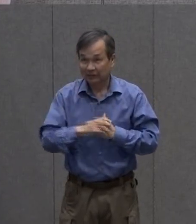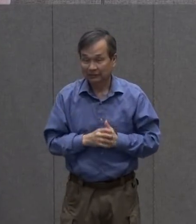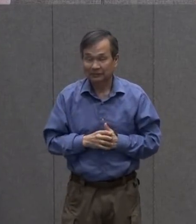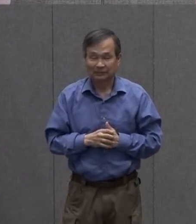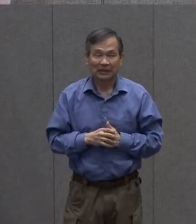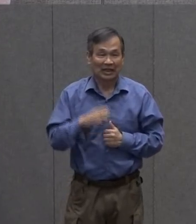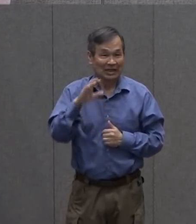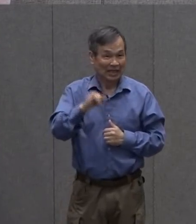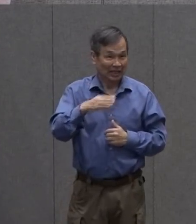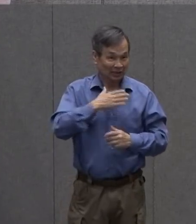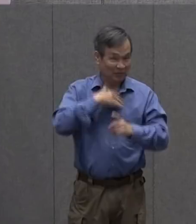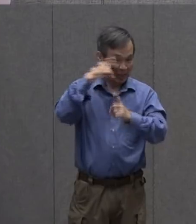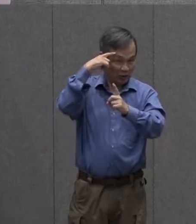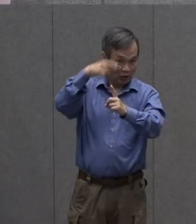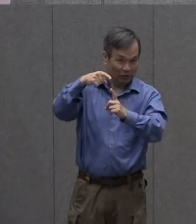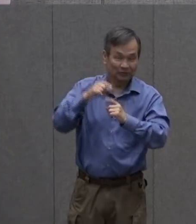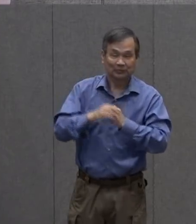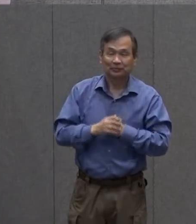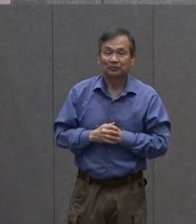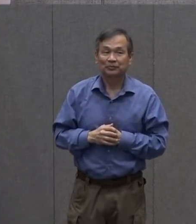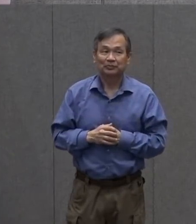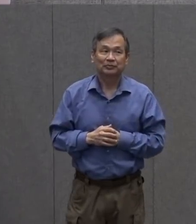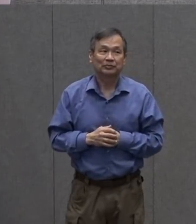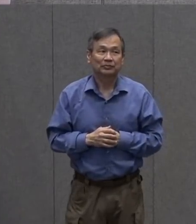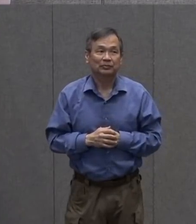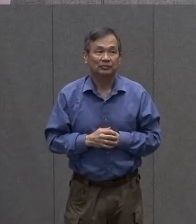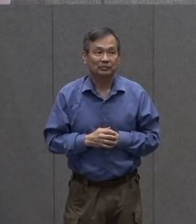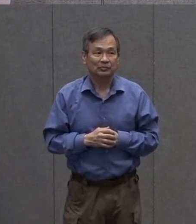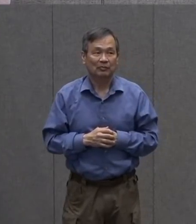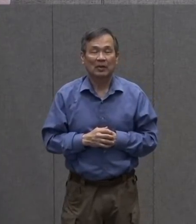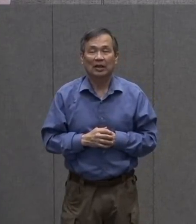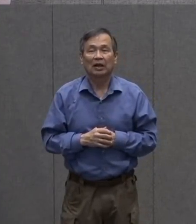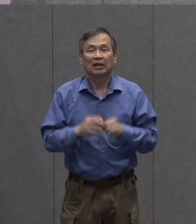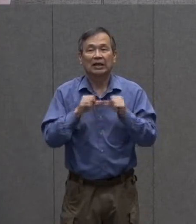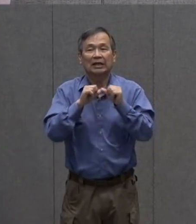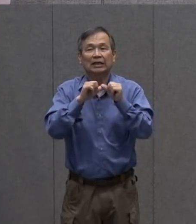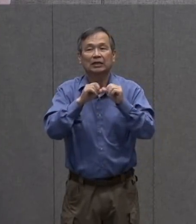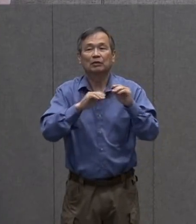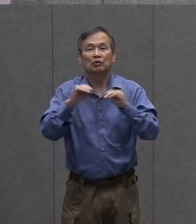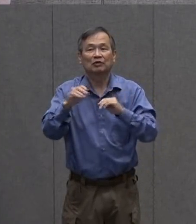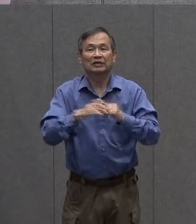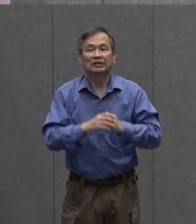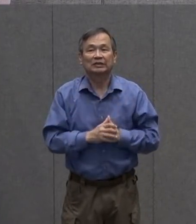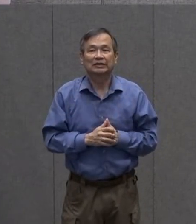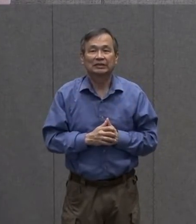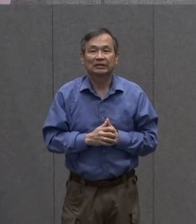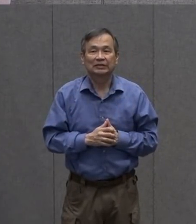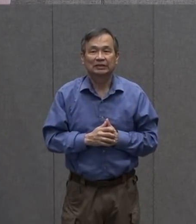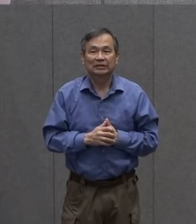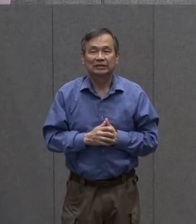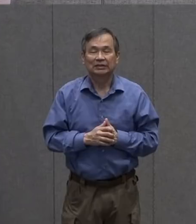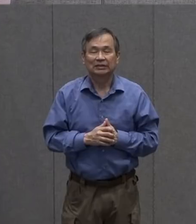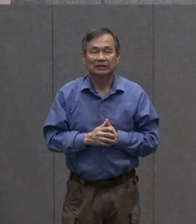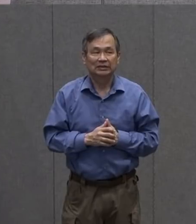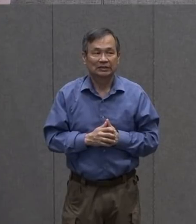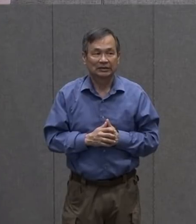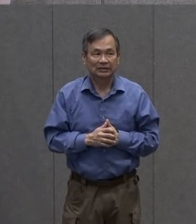That's my, that's my plan. So I'm gonna keep moving this guy. I'm gonna move him here, diagonal again.